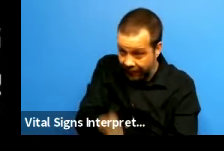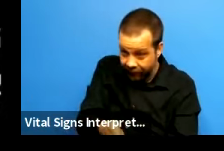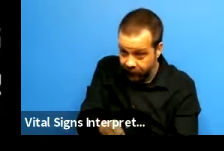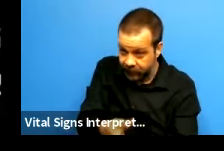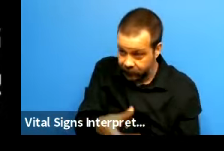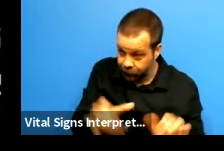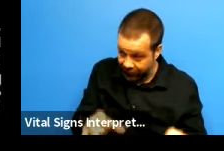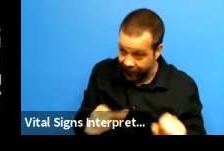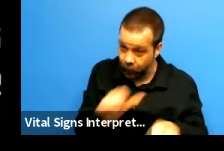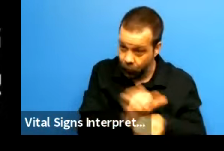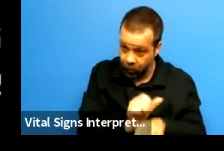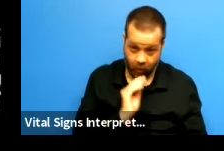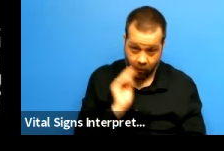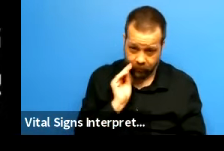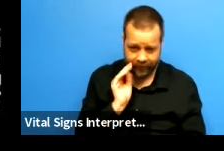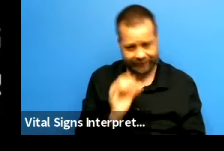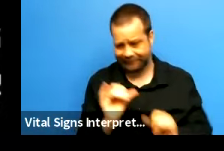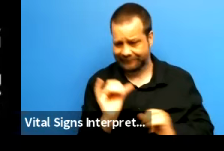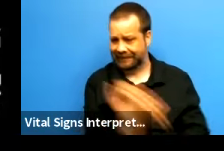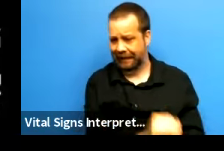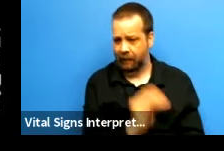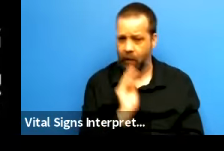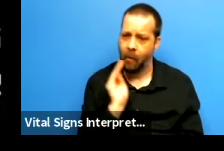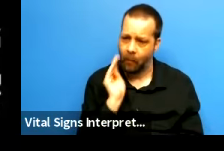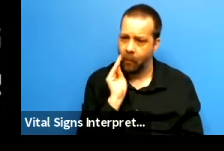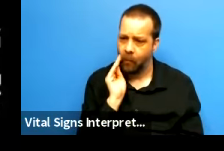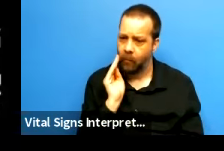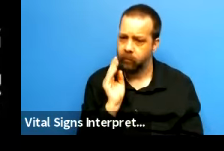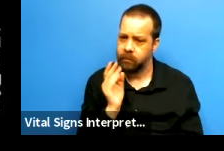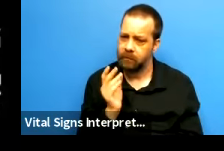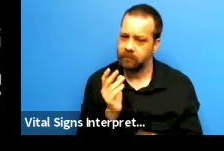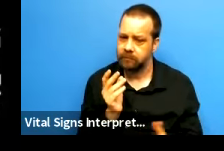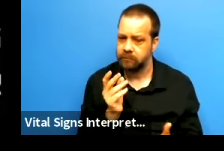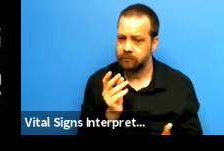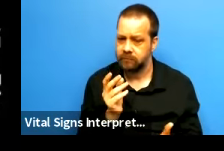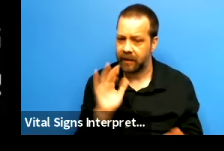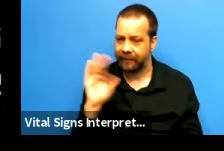Any changes, we let people know ahead of time.